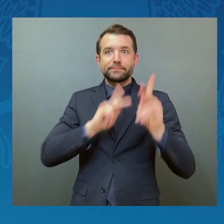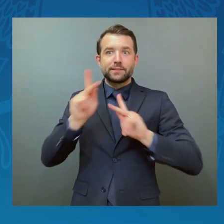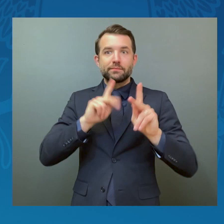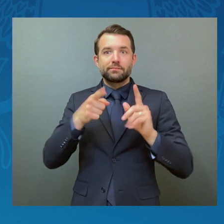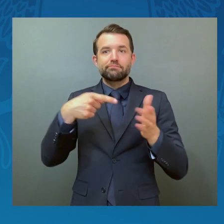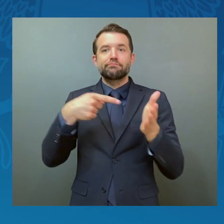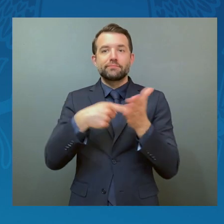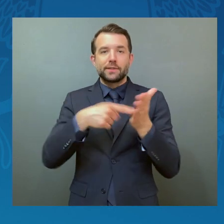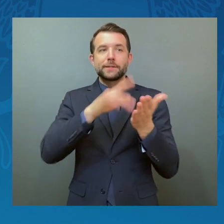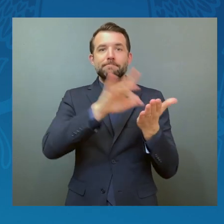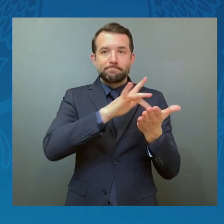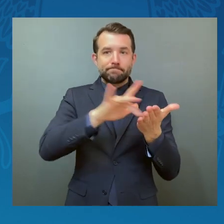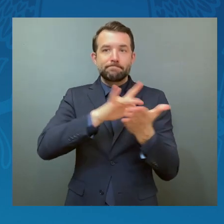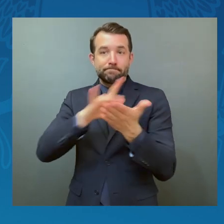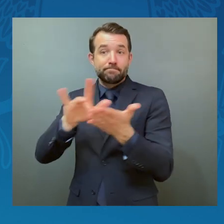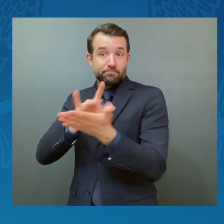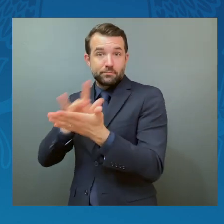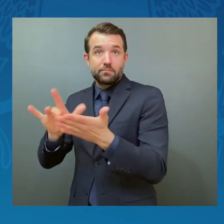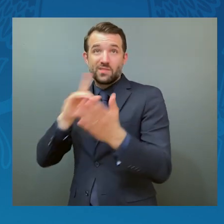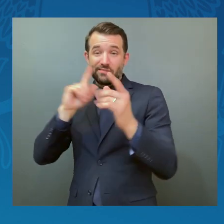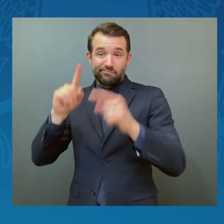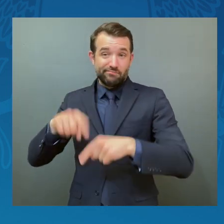the Department of Veterans Affairs of has canceled